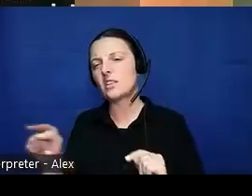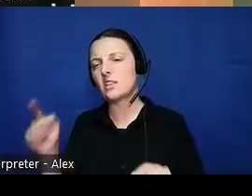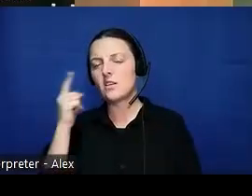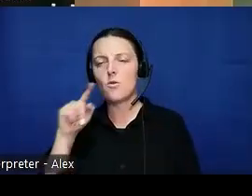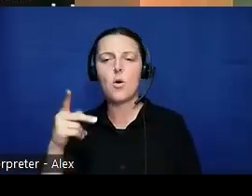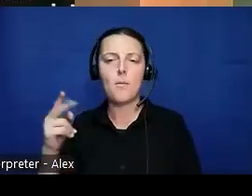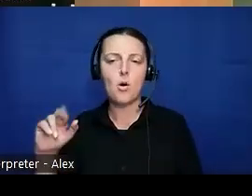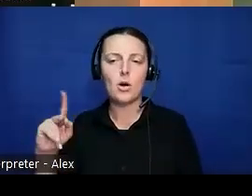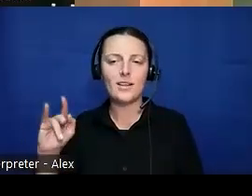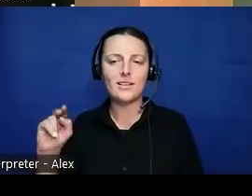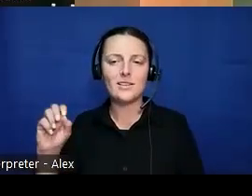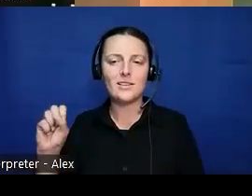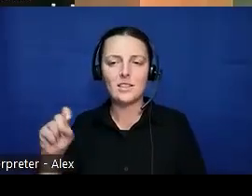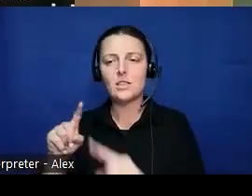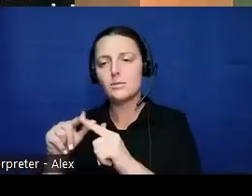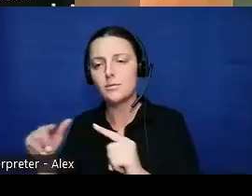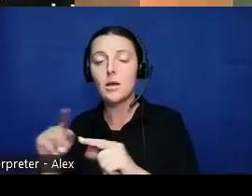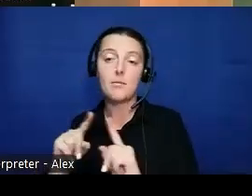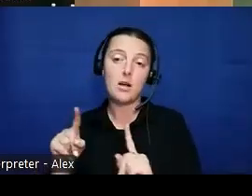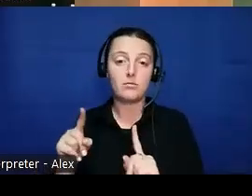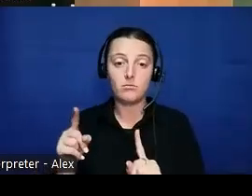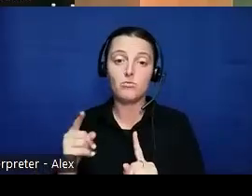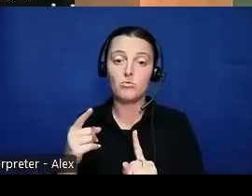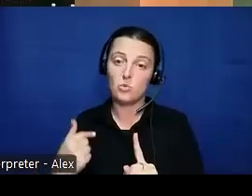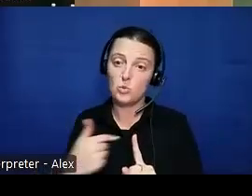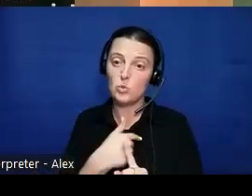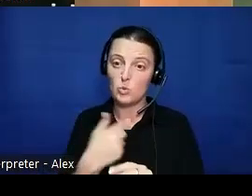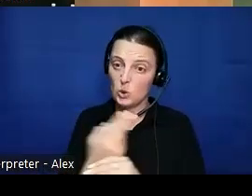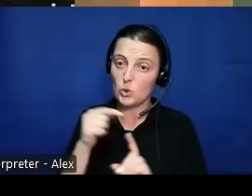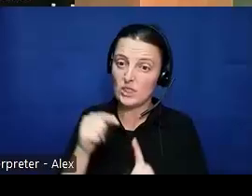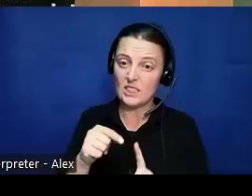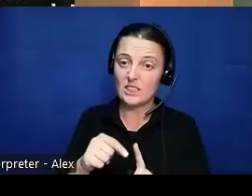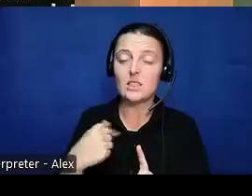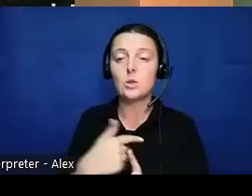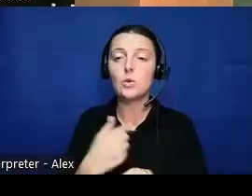seems to work. It seems to work particularly well in others other scenarios. We use it for fatigue,